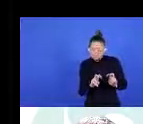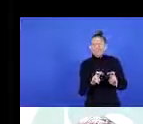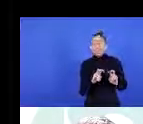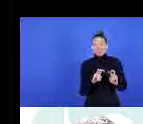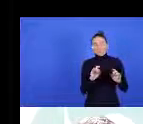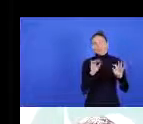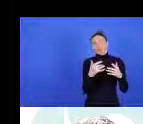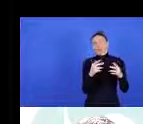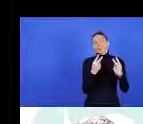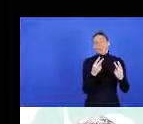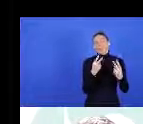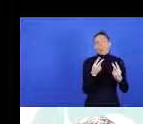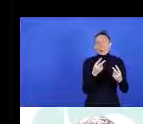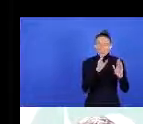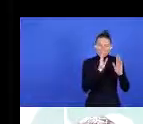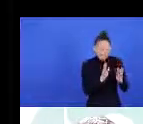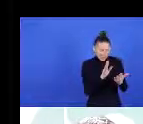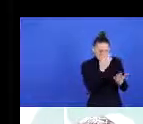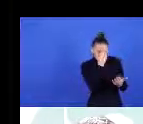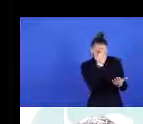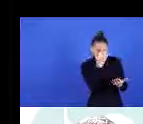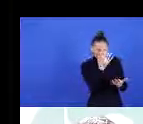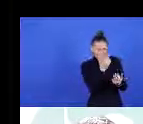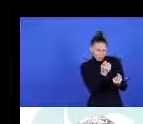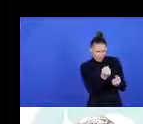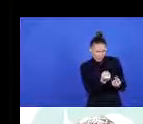cochlear implants,